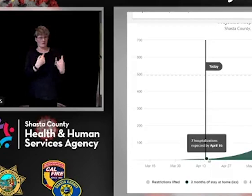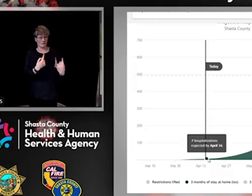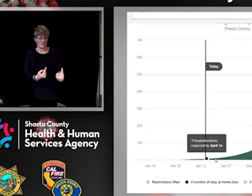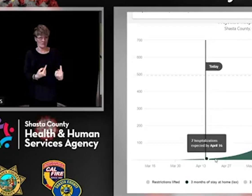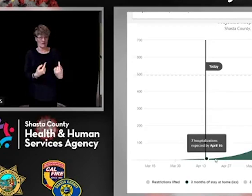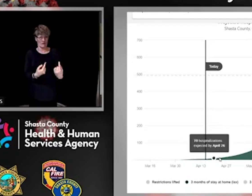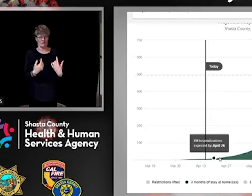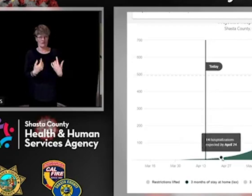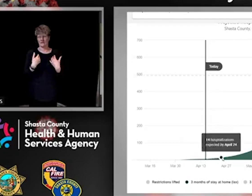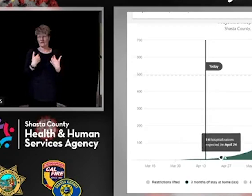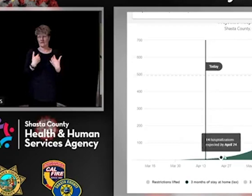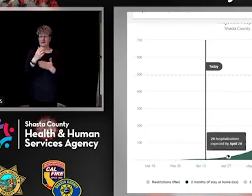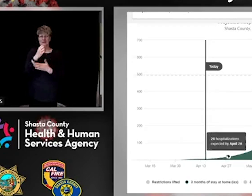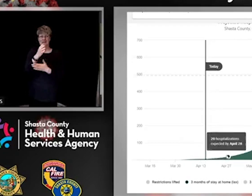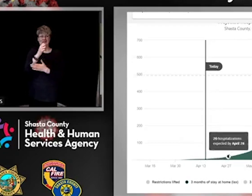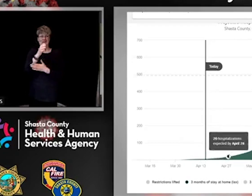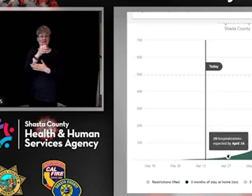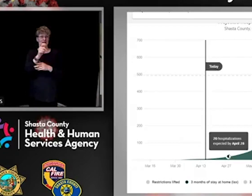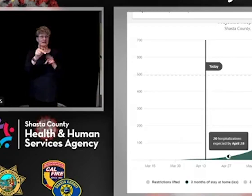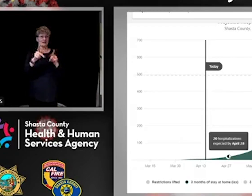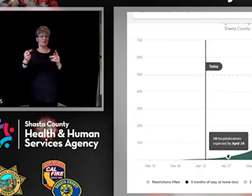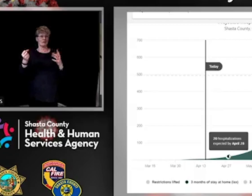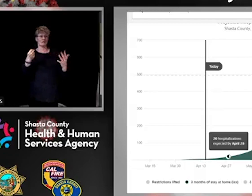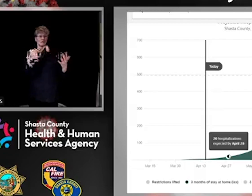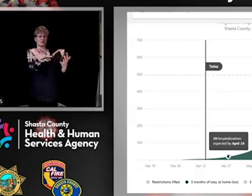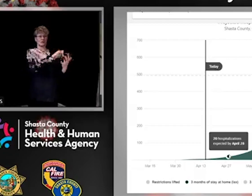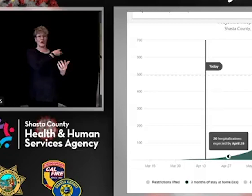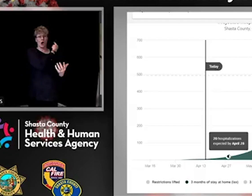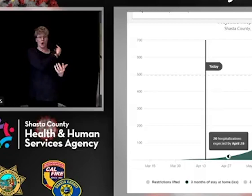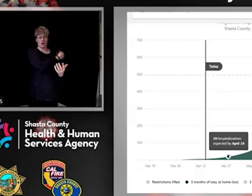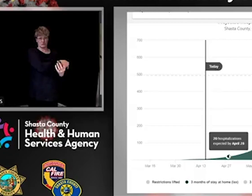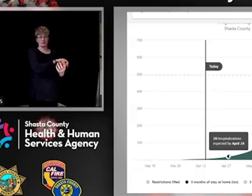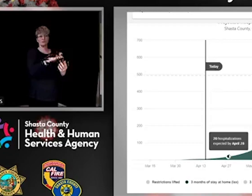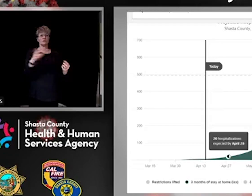10 hospitalizations total, and then some of those have been discharged, that they recovered